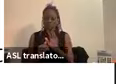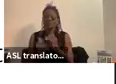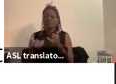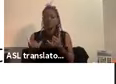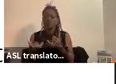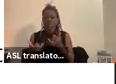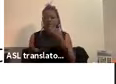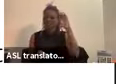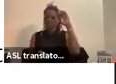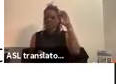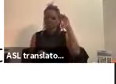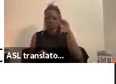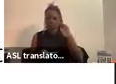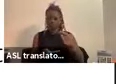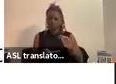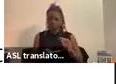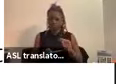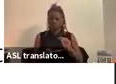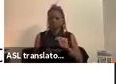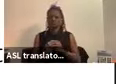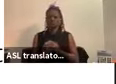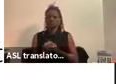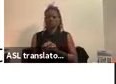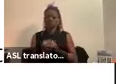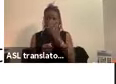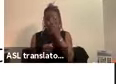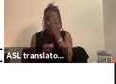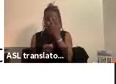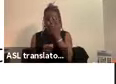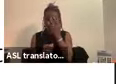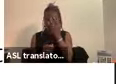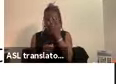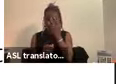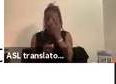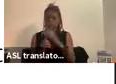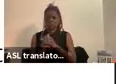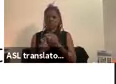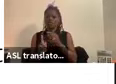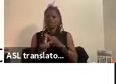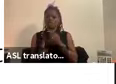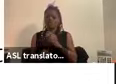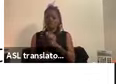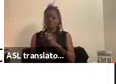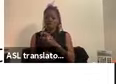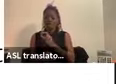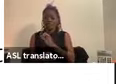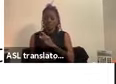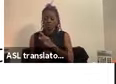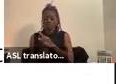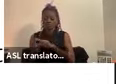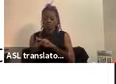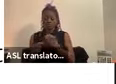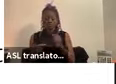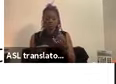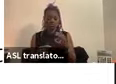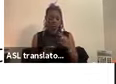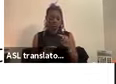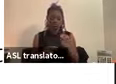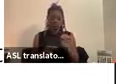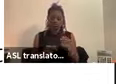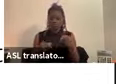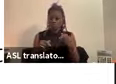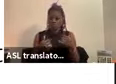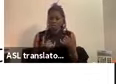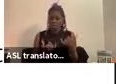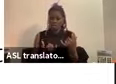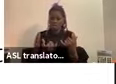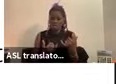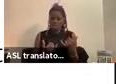Looking, however, at from April to June of this year, we can see a change in trends.